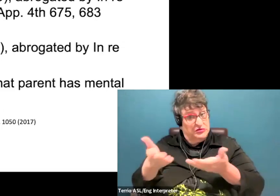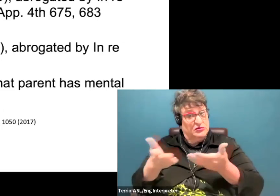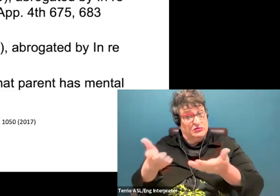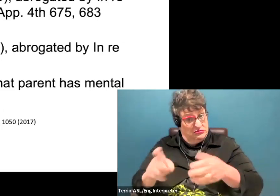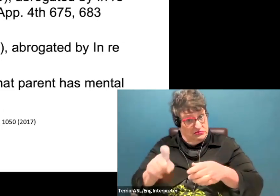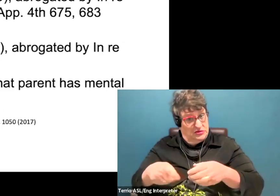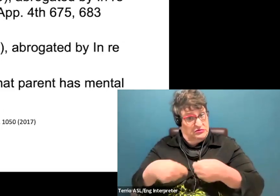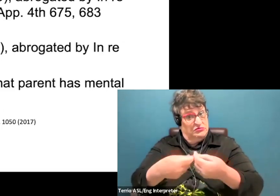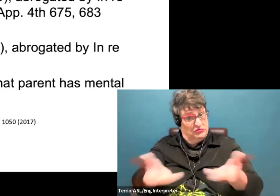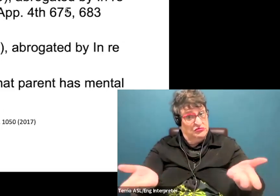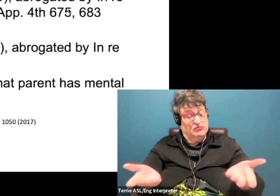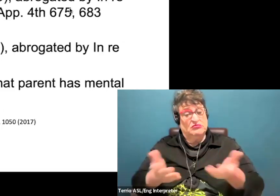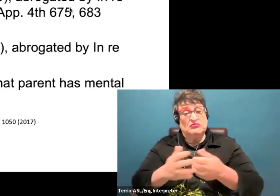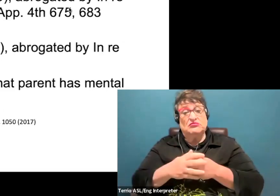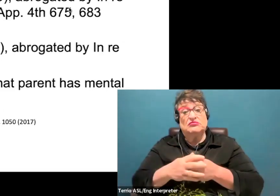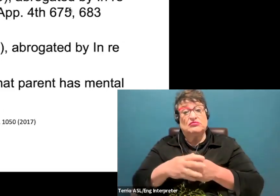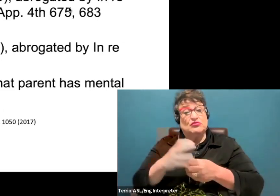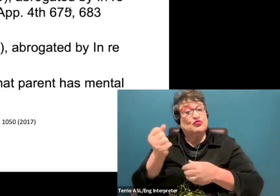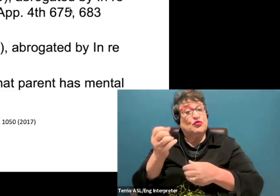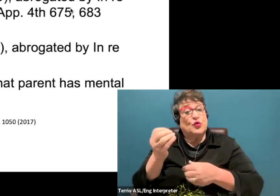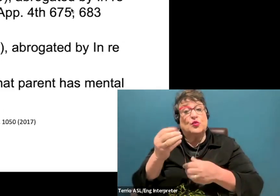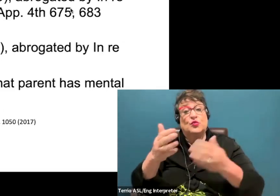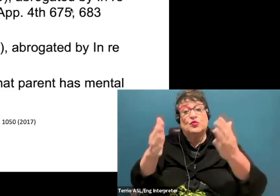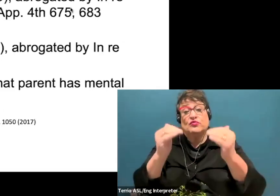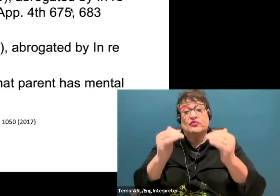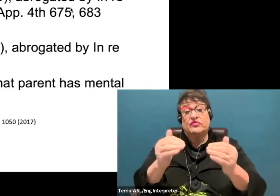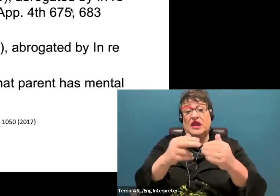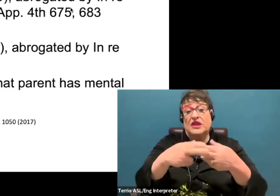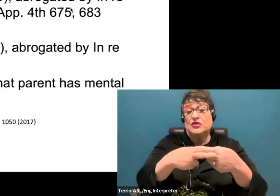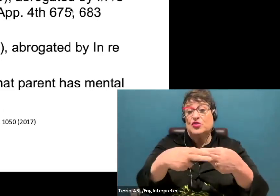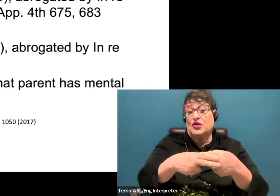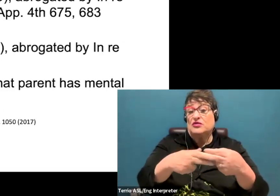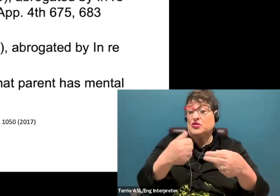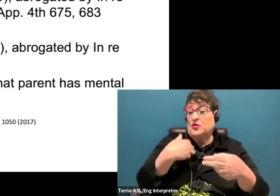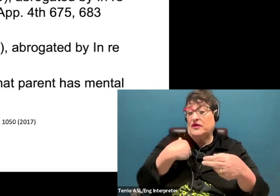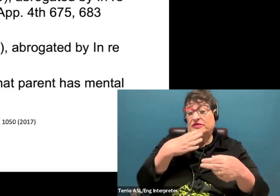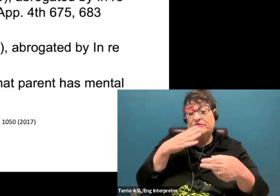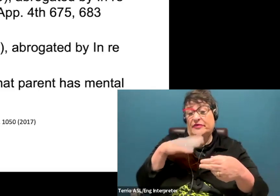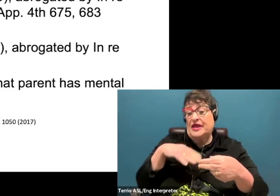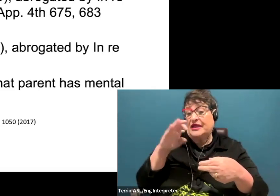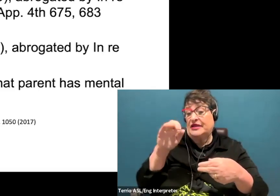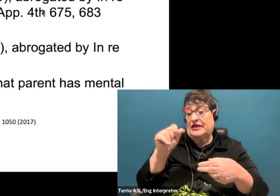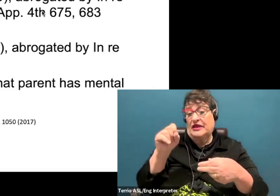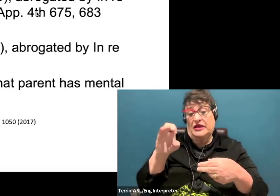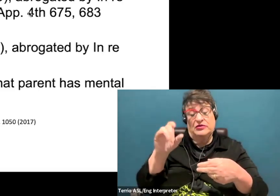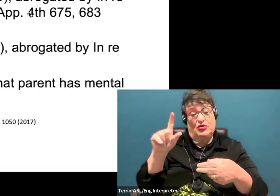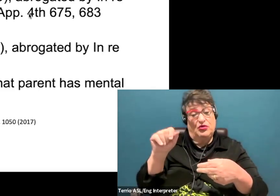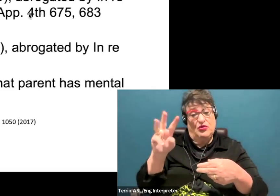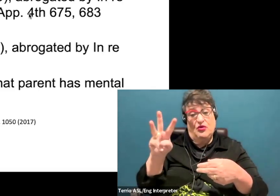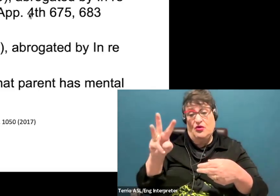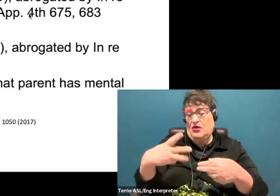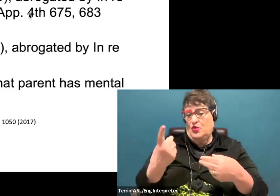So you have these bad case law on the books, many states do. What do you do with that?